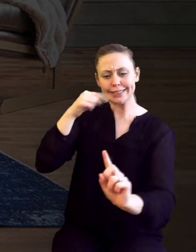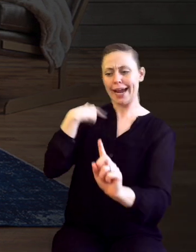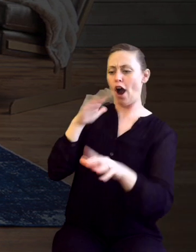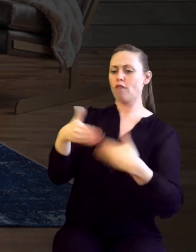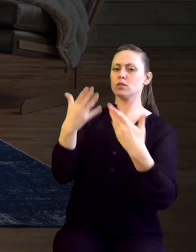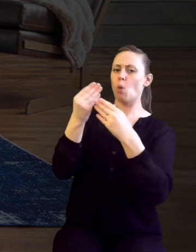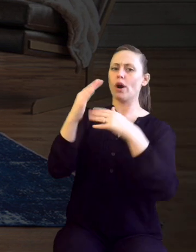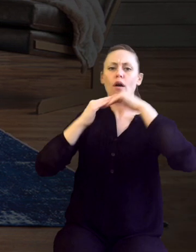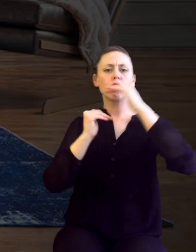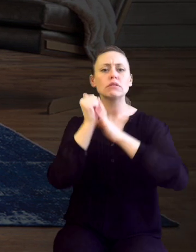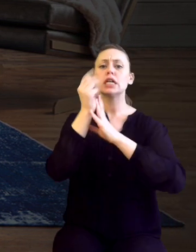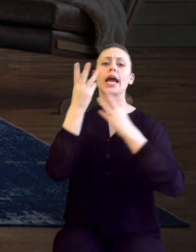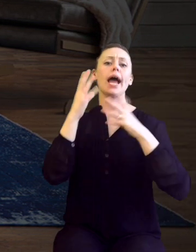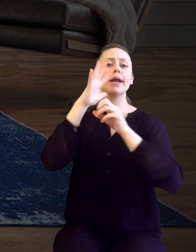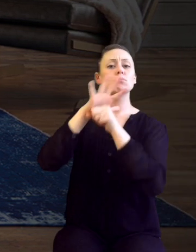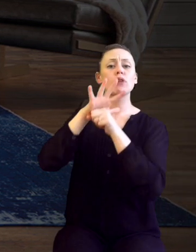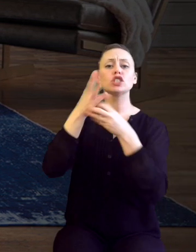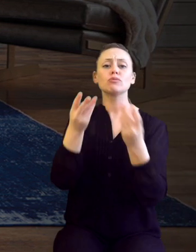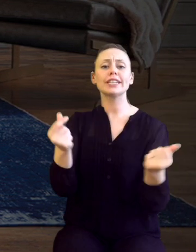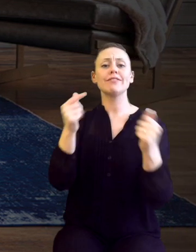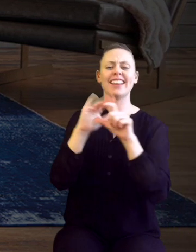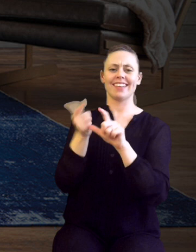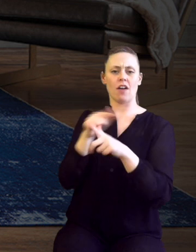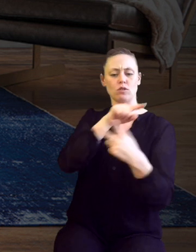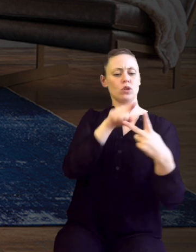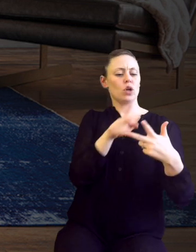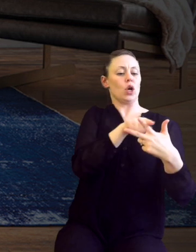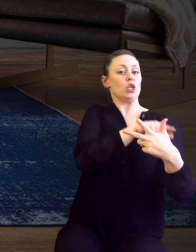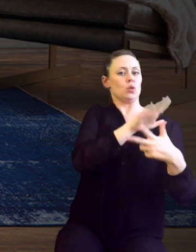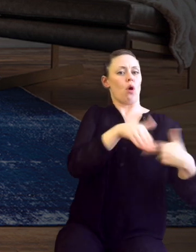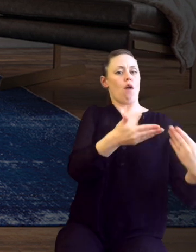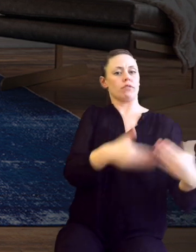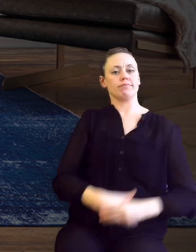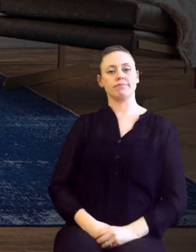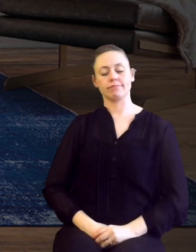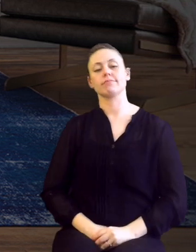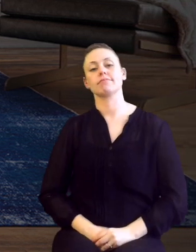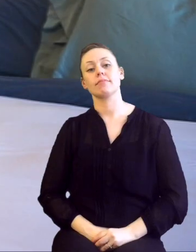comfort and pressure relief than the classic or performance series. In addition,